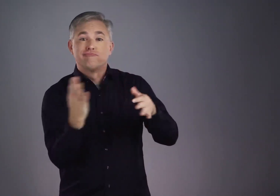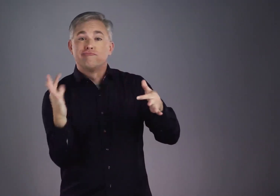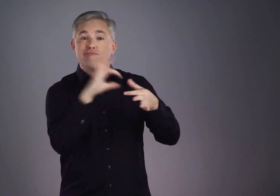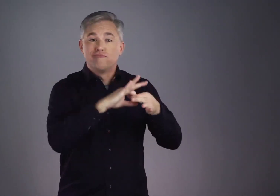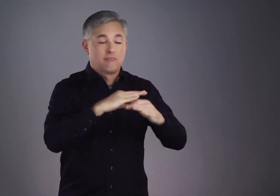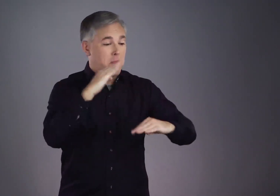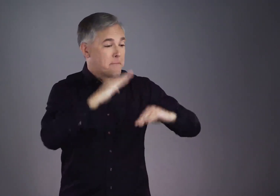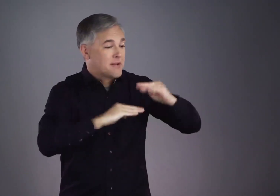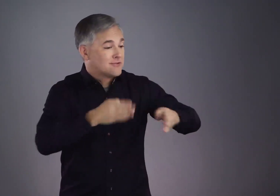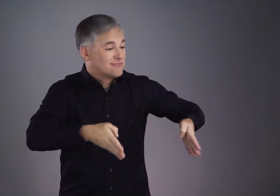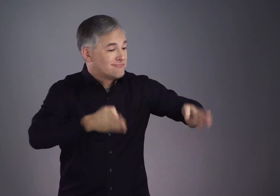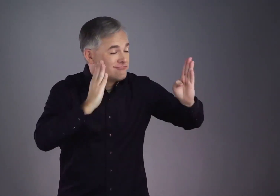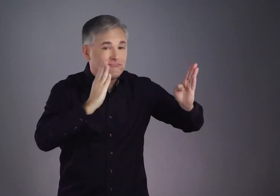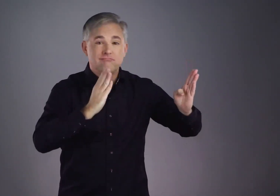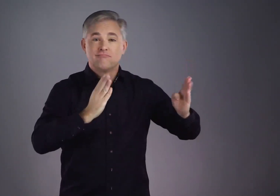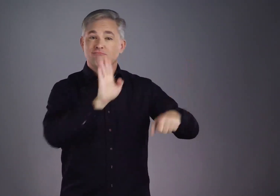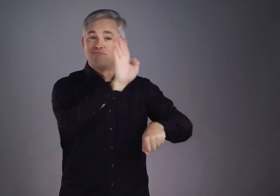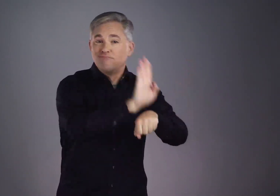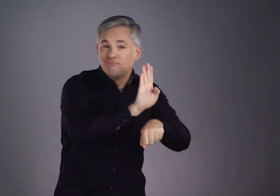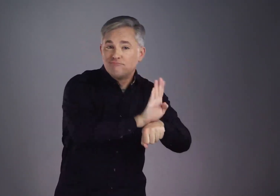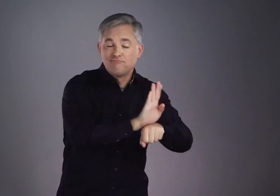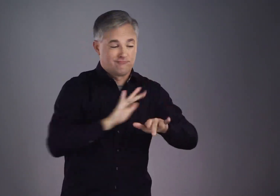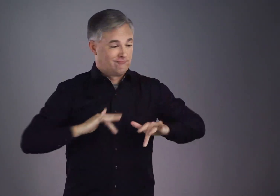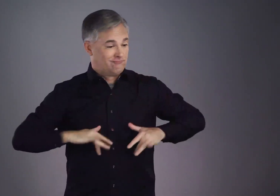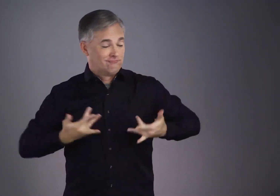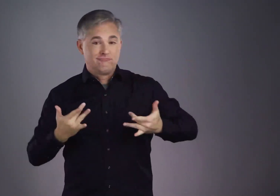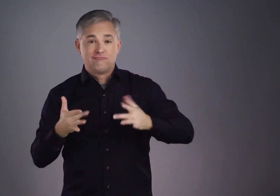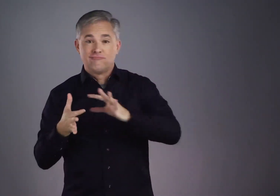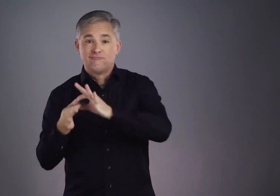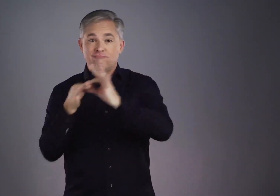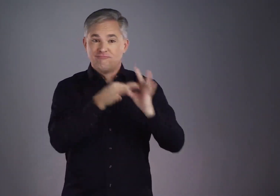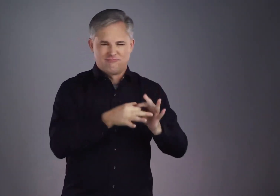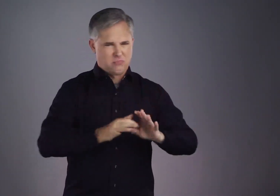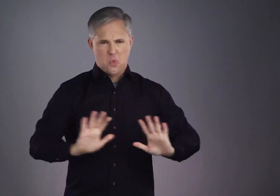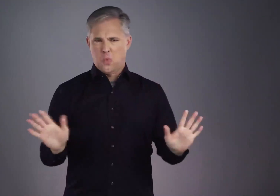finance or lend the A.A. name to any related facility